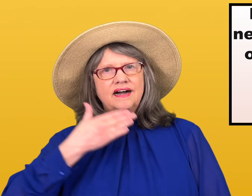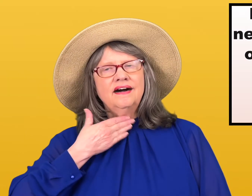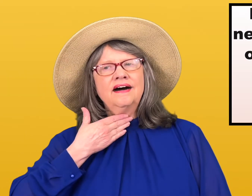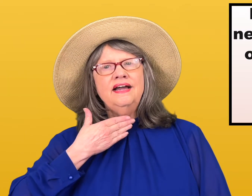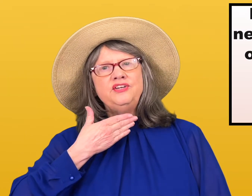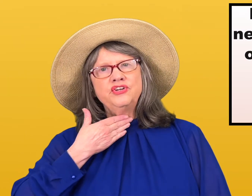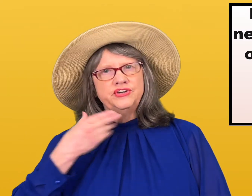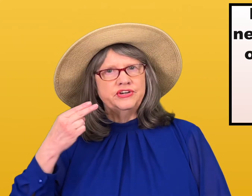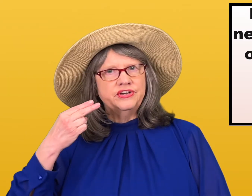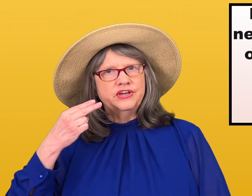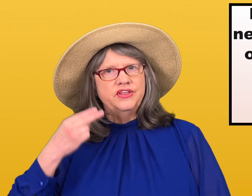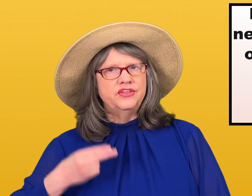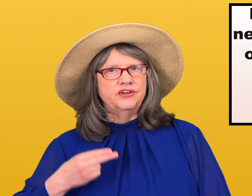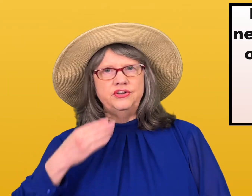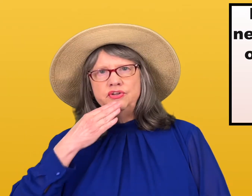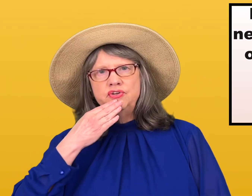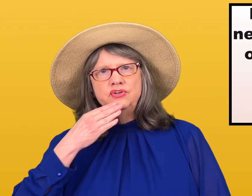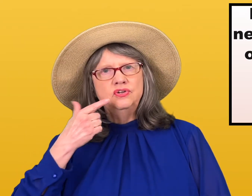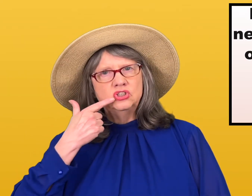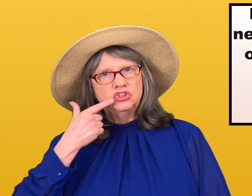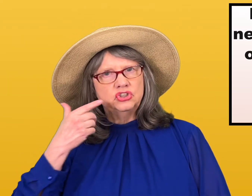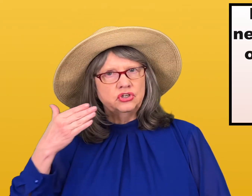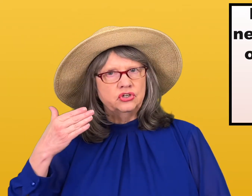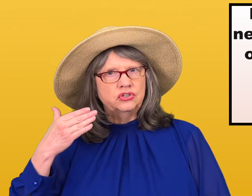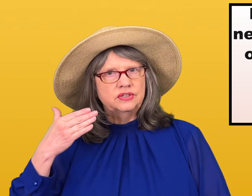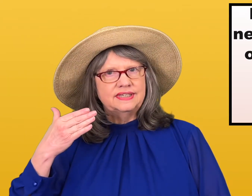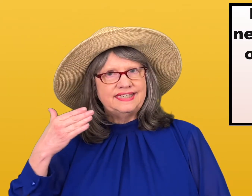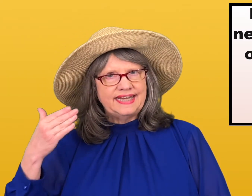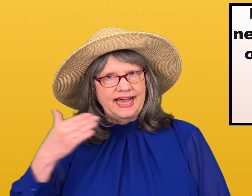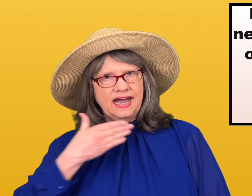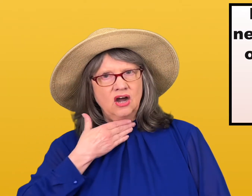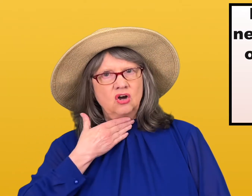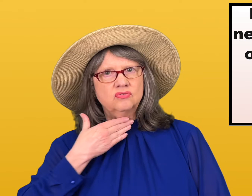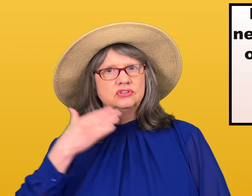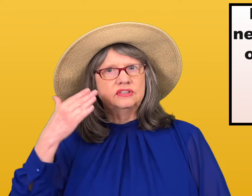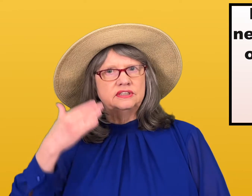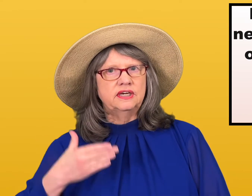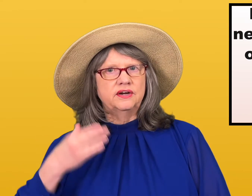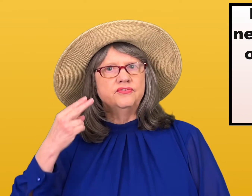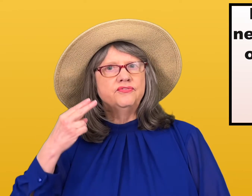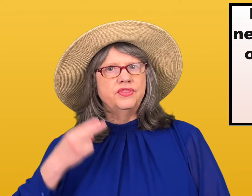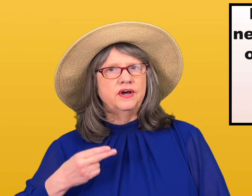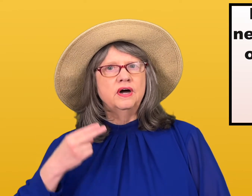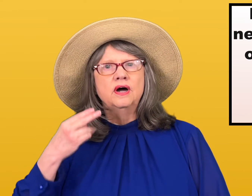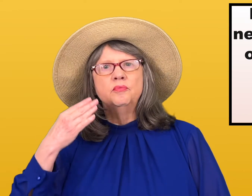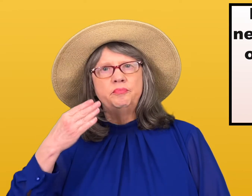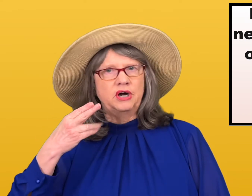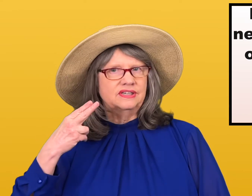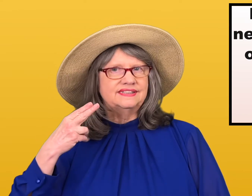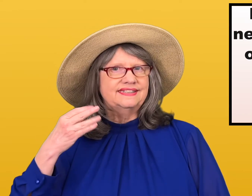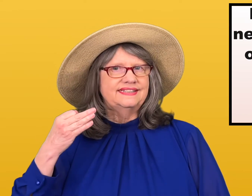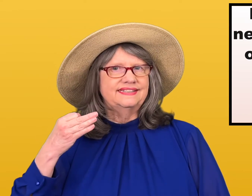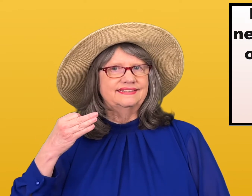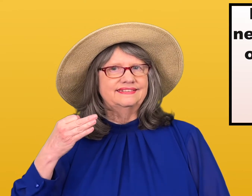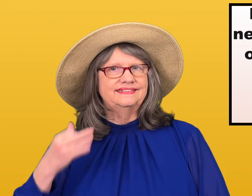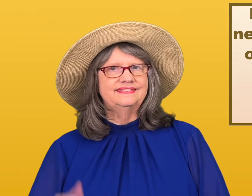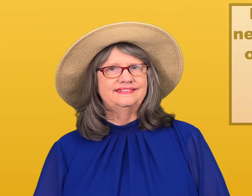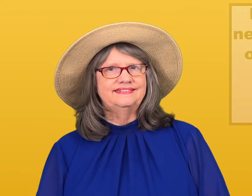I took the new shirt out of the box.